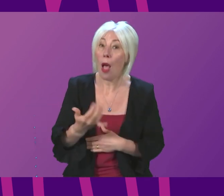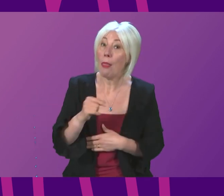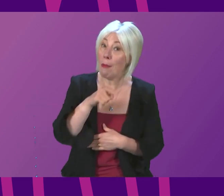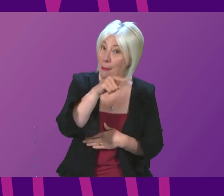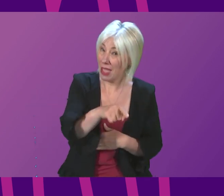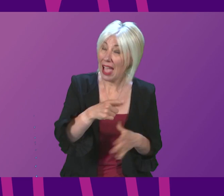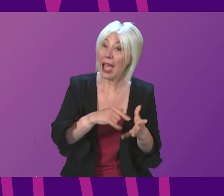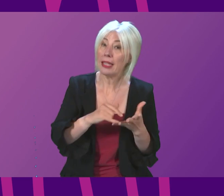more credibility.